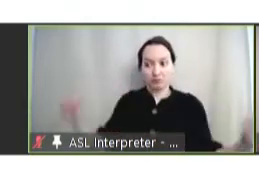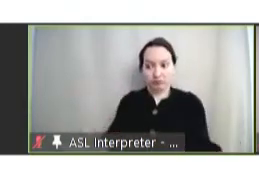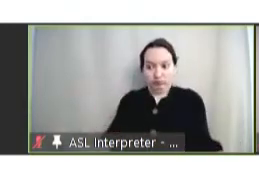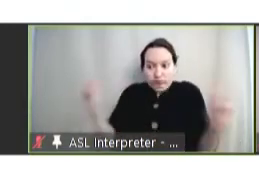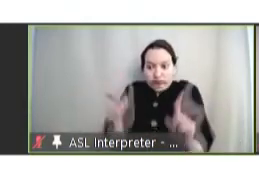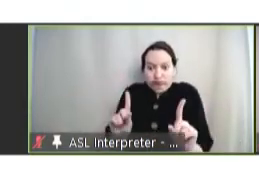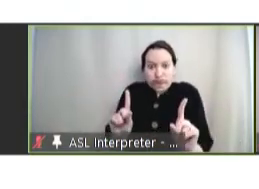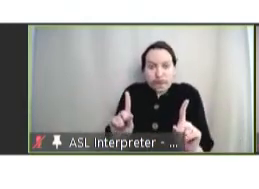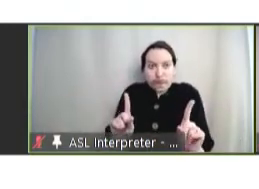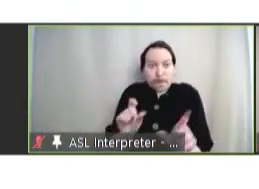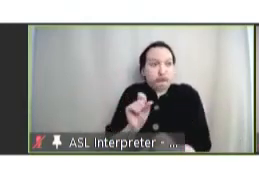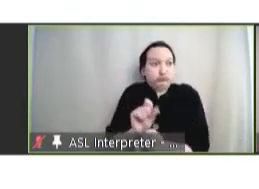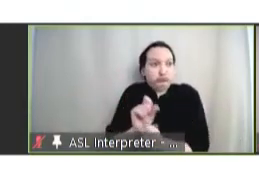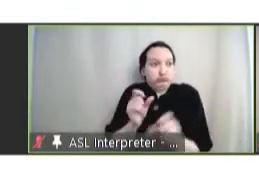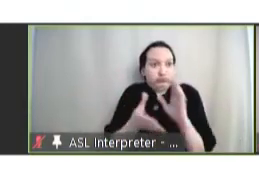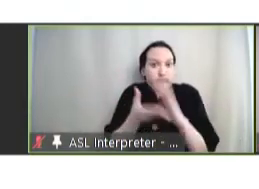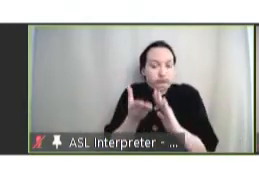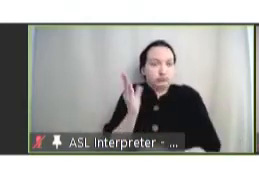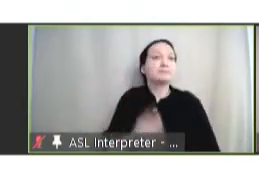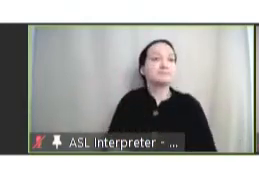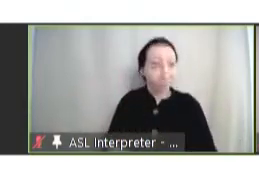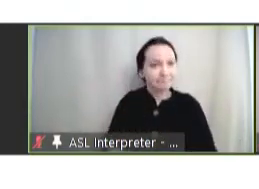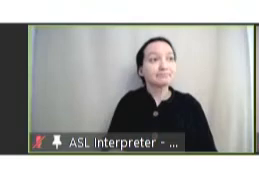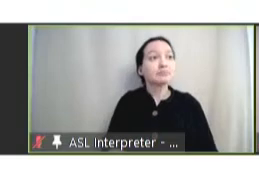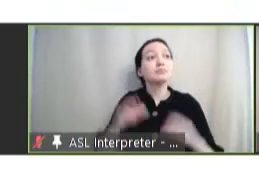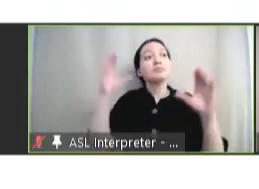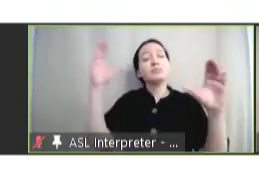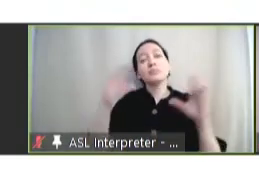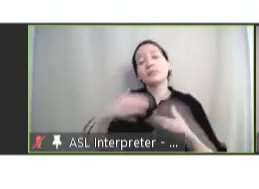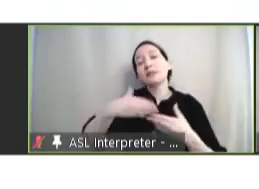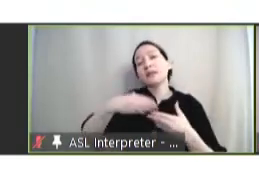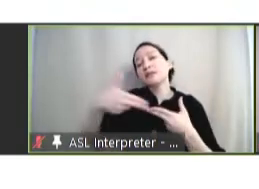in doing your operations. And then, if you can go to my next turn, and then I'll close.